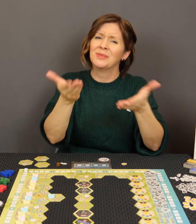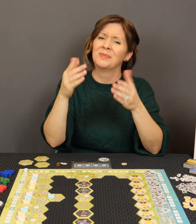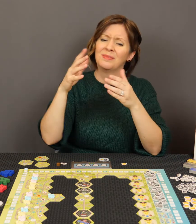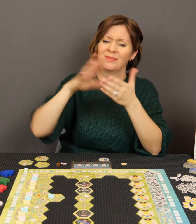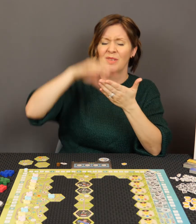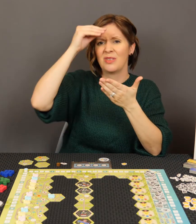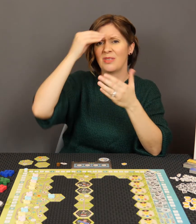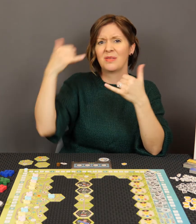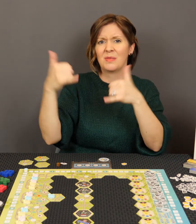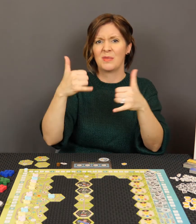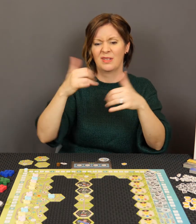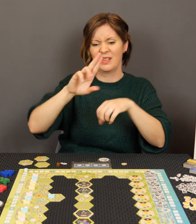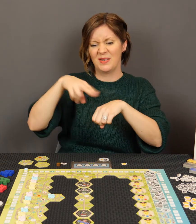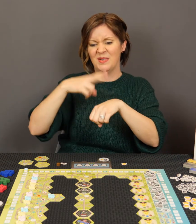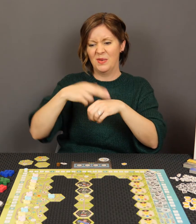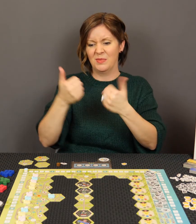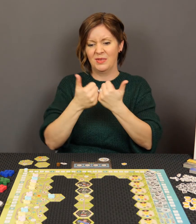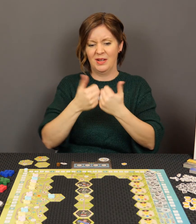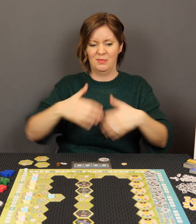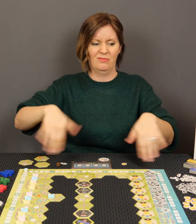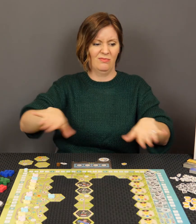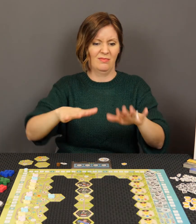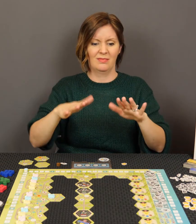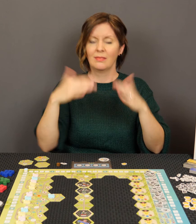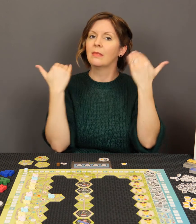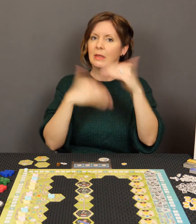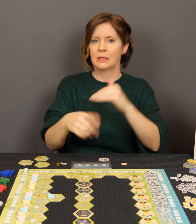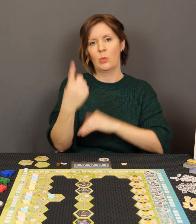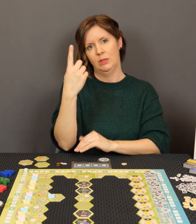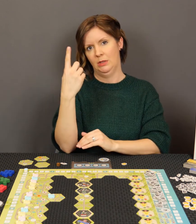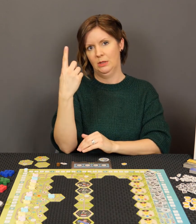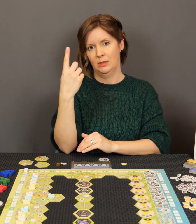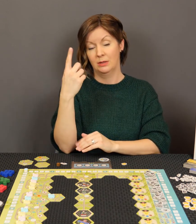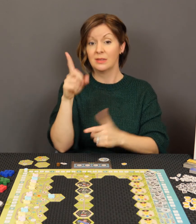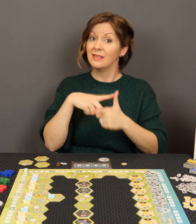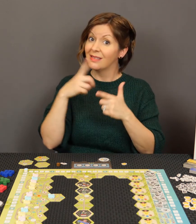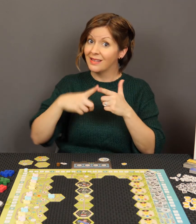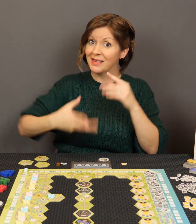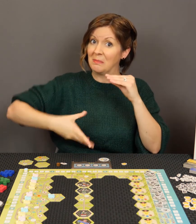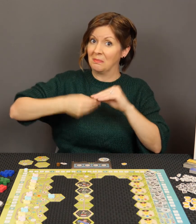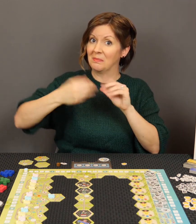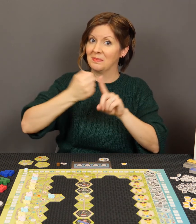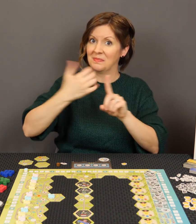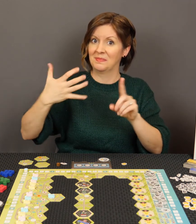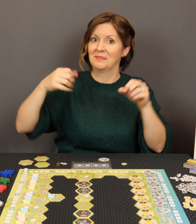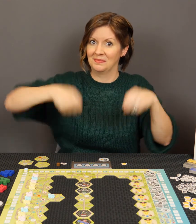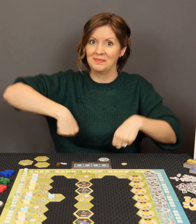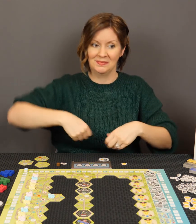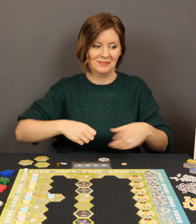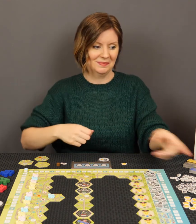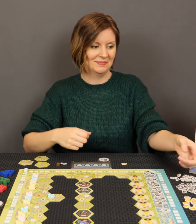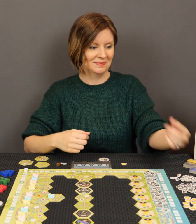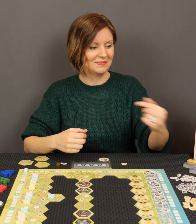suggest playing the normal game first, at least once, and then you can add the expansion if you want.